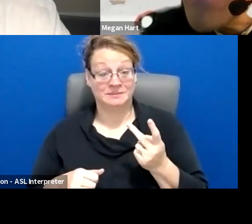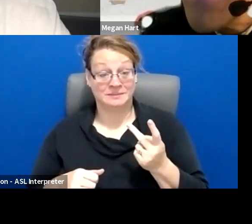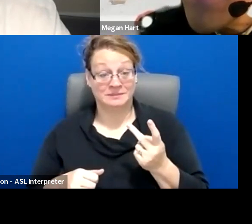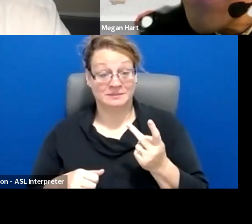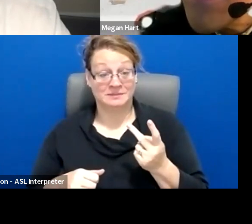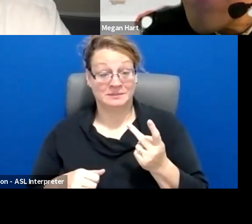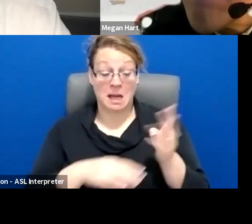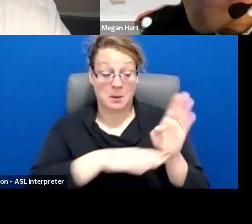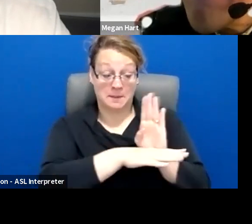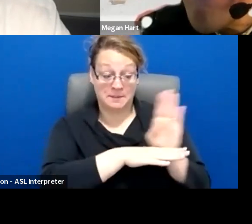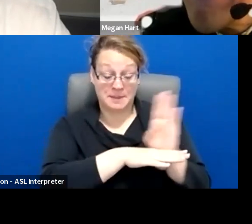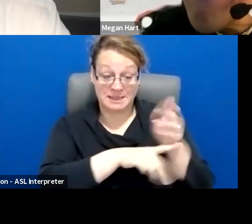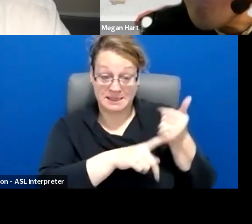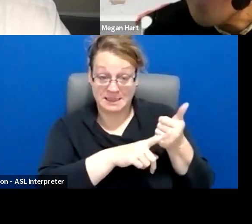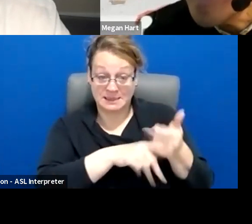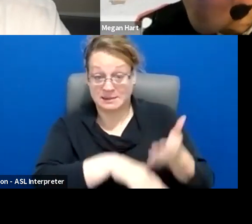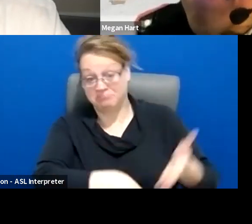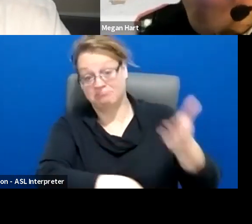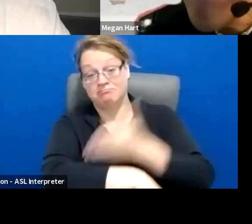Emily Cummings: I would just echo Meghan's thoughts.